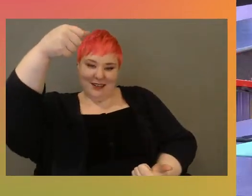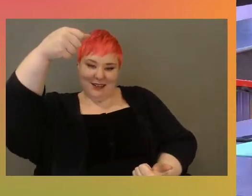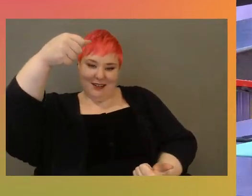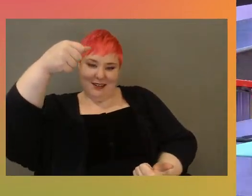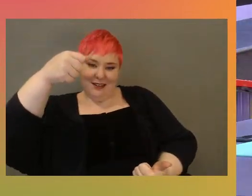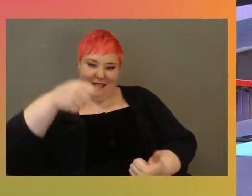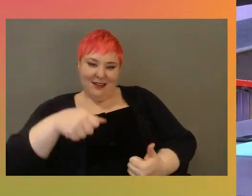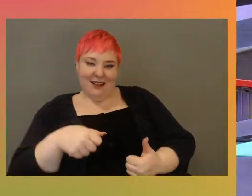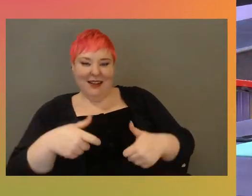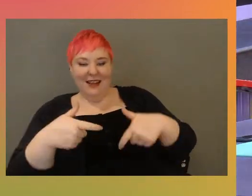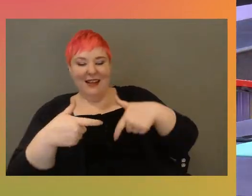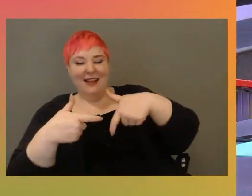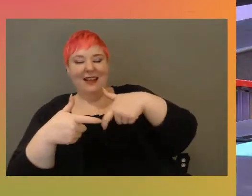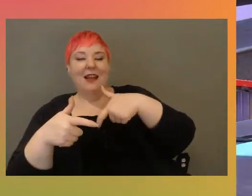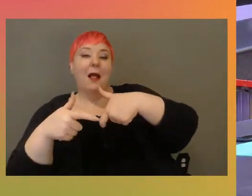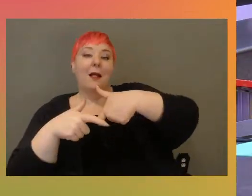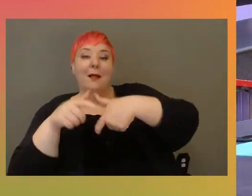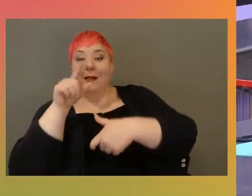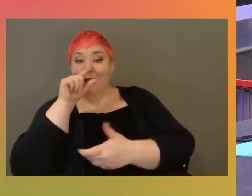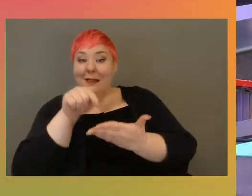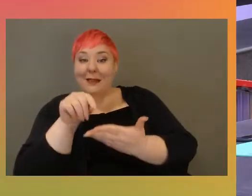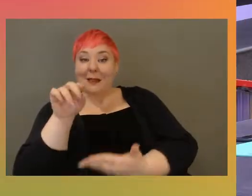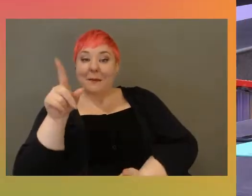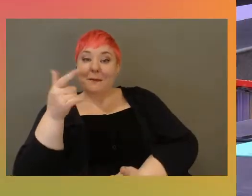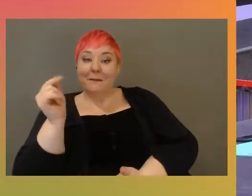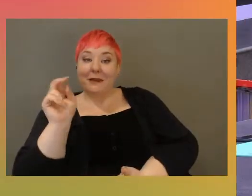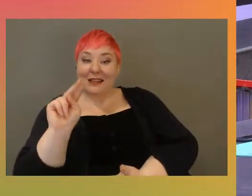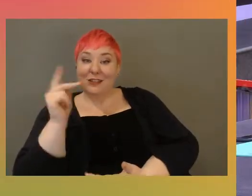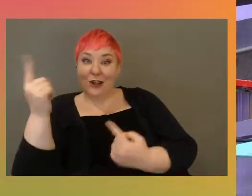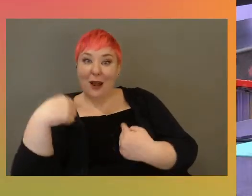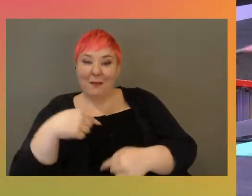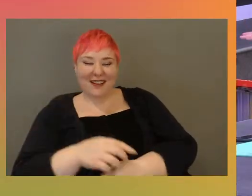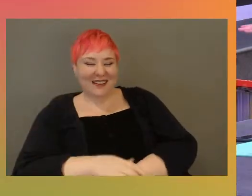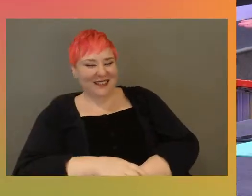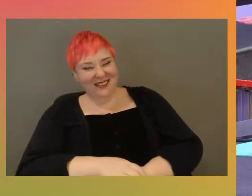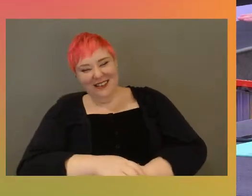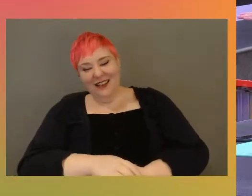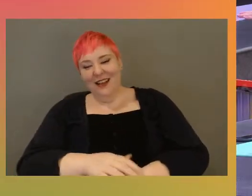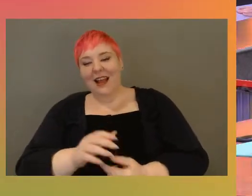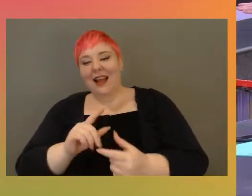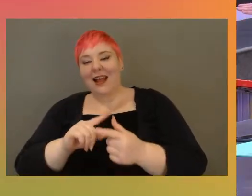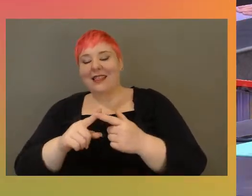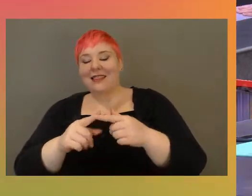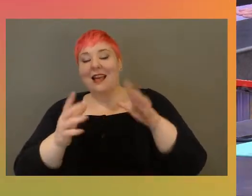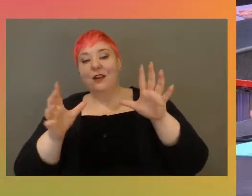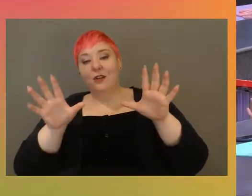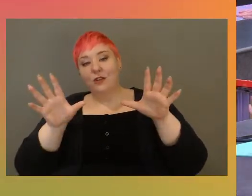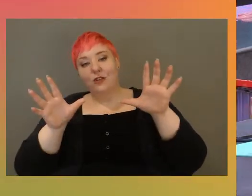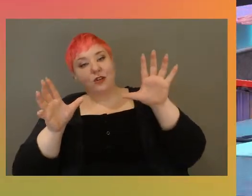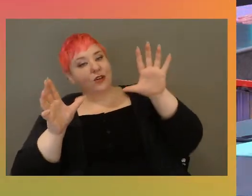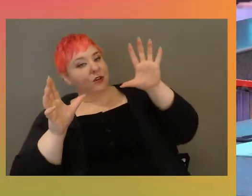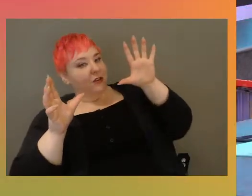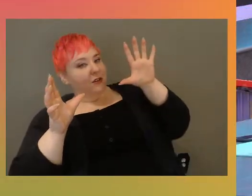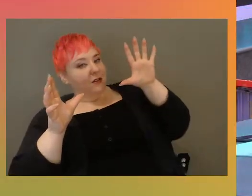FIELD DIAGONAL FROM YOUR TAILBONE TO THE BACK OF YOUR HEAD. REACH, REACH, THE PIGEONS ARE